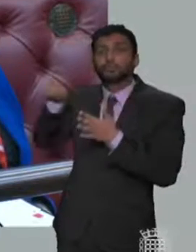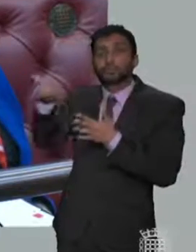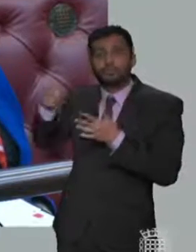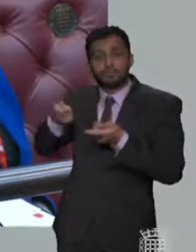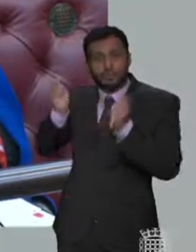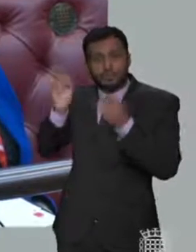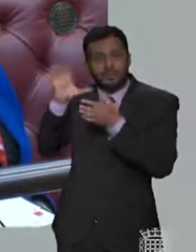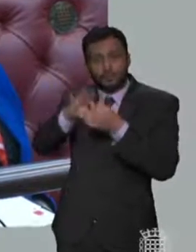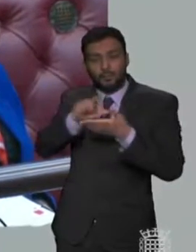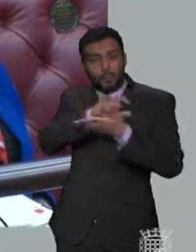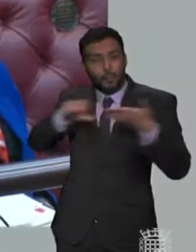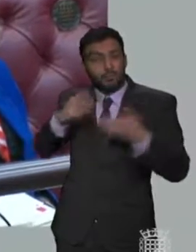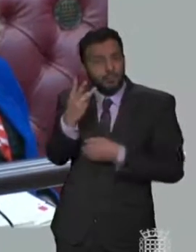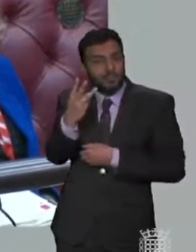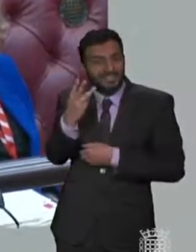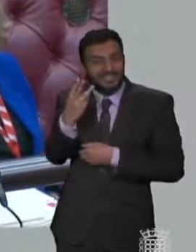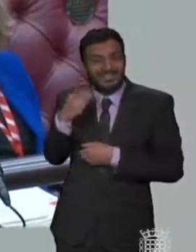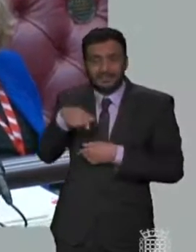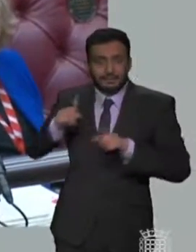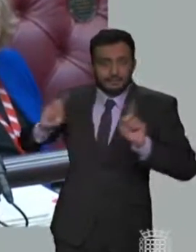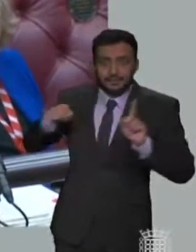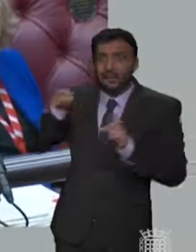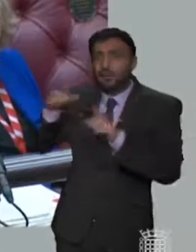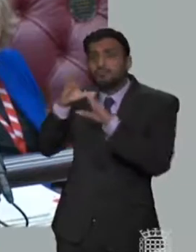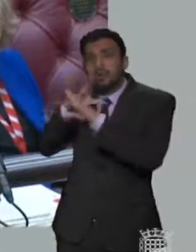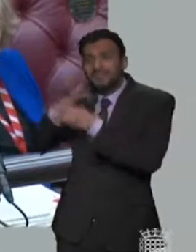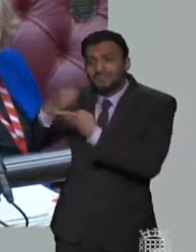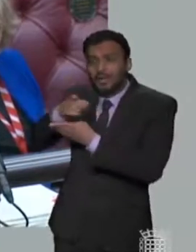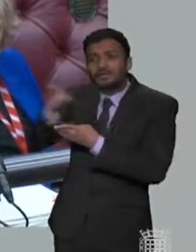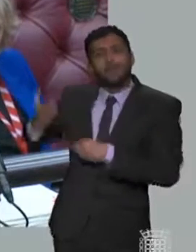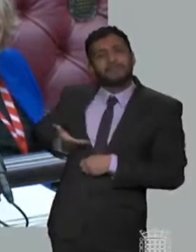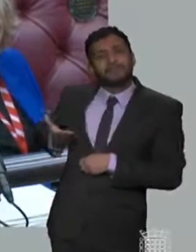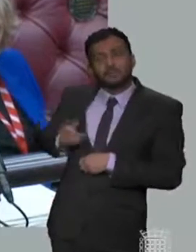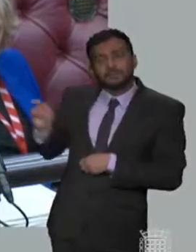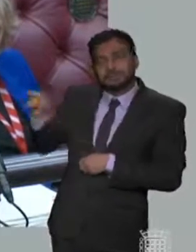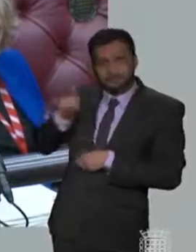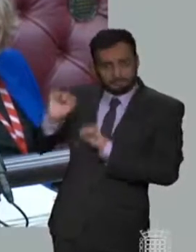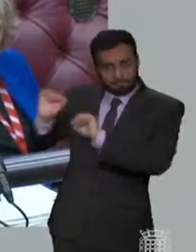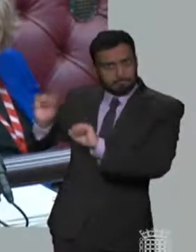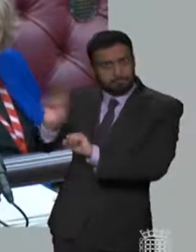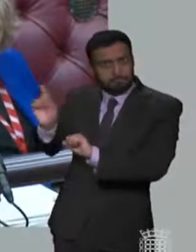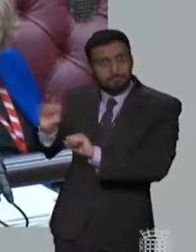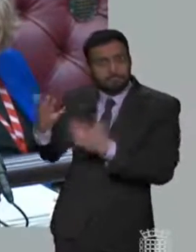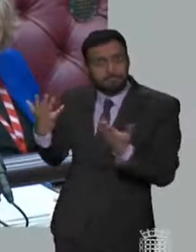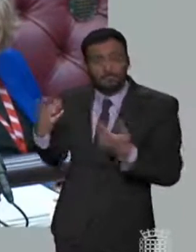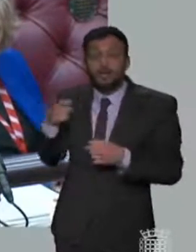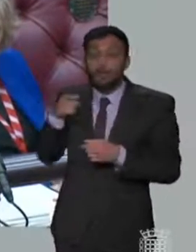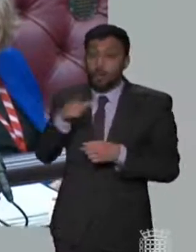about guidance for business and the private sector and guidance intended for public sector will be